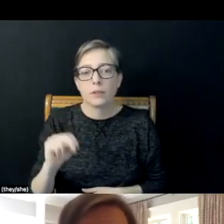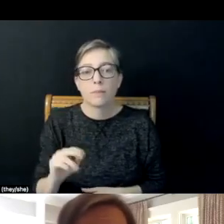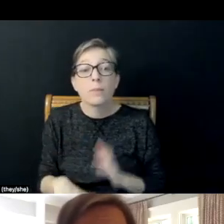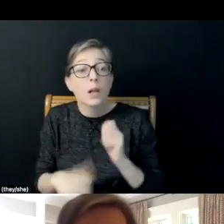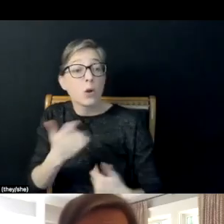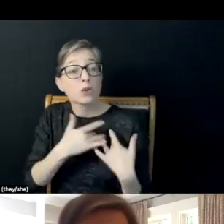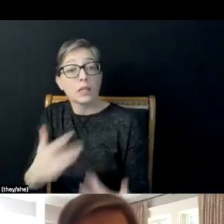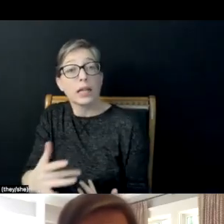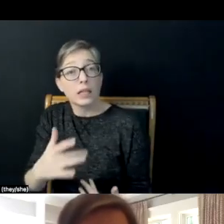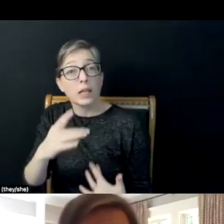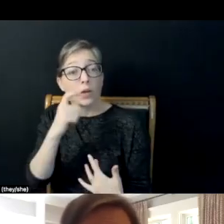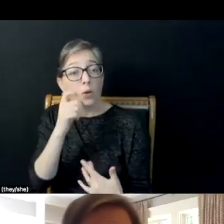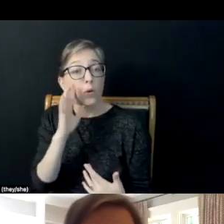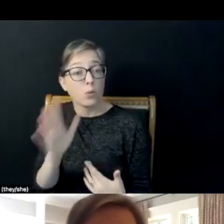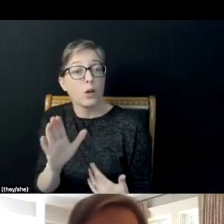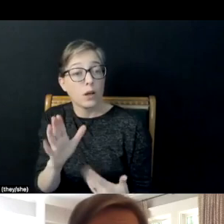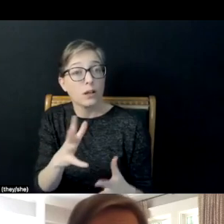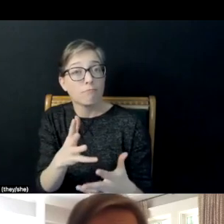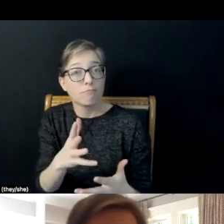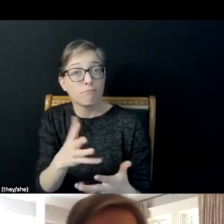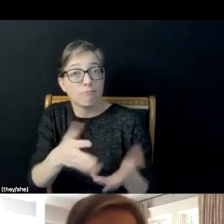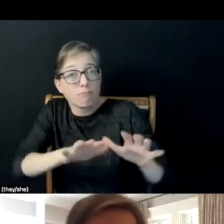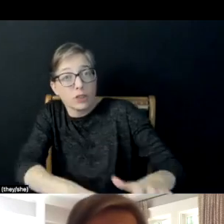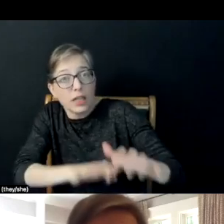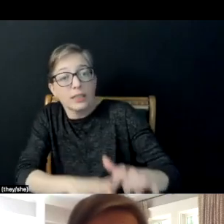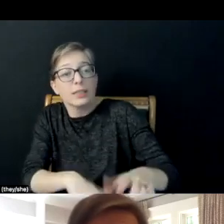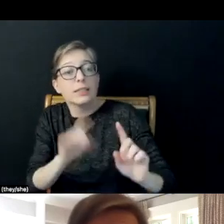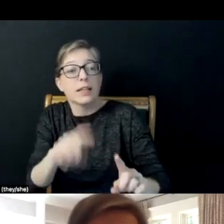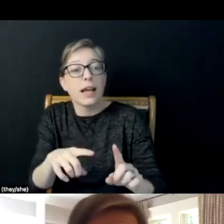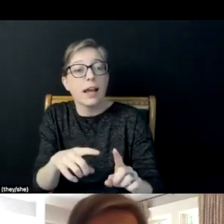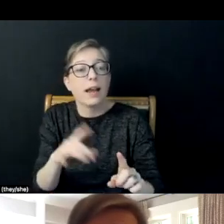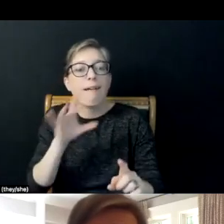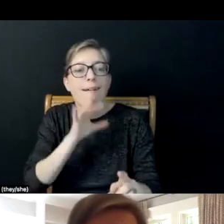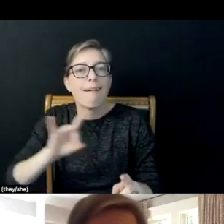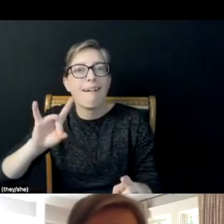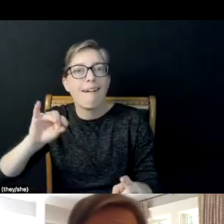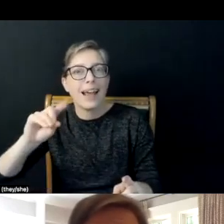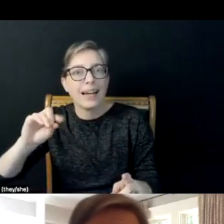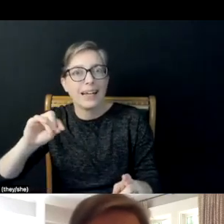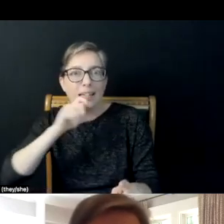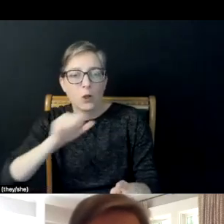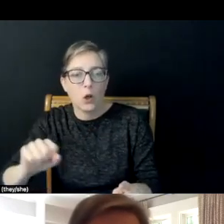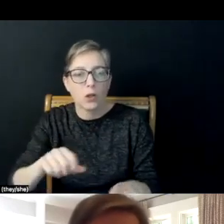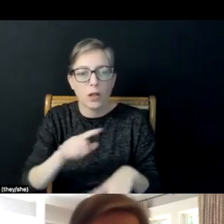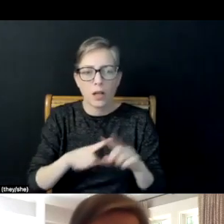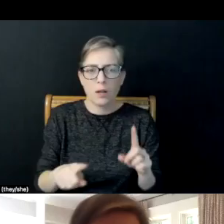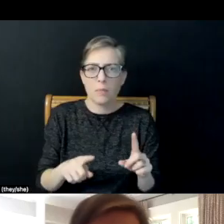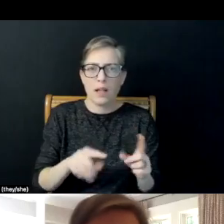metastatic cancer but the second least likely human to be resuscitated was a 24 week baby.